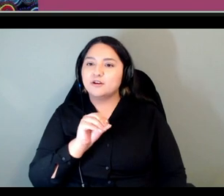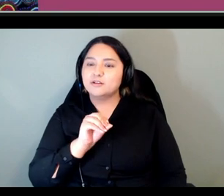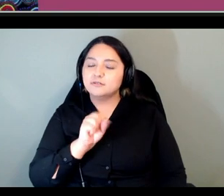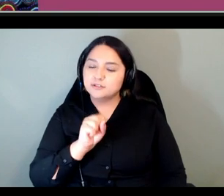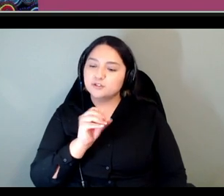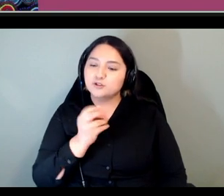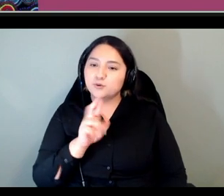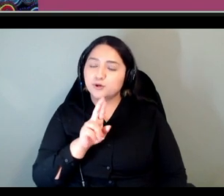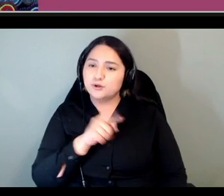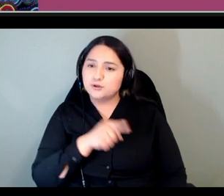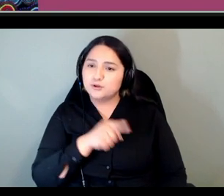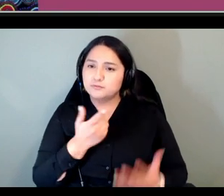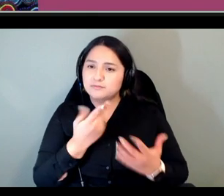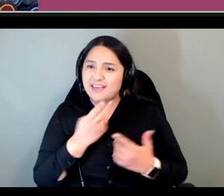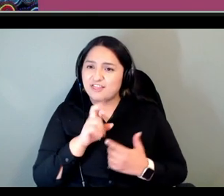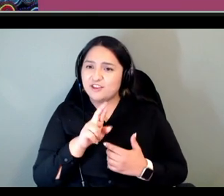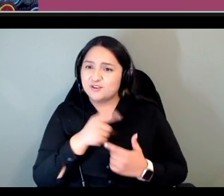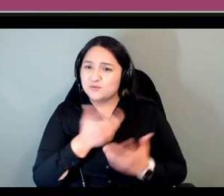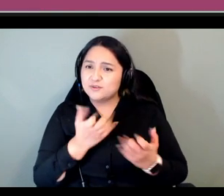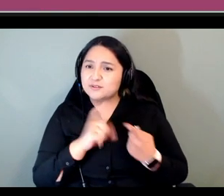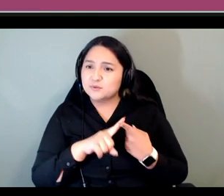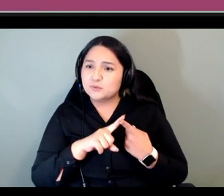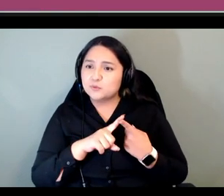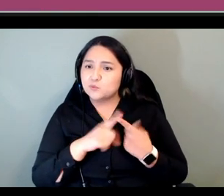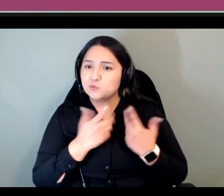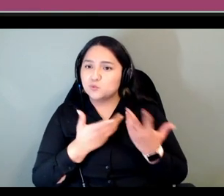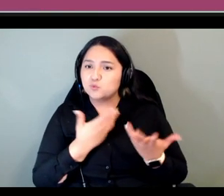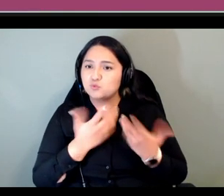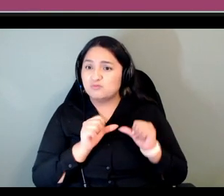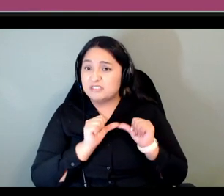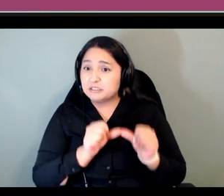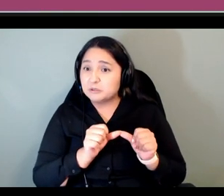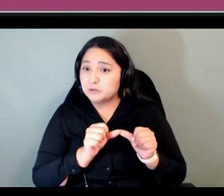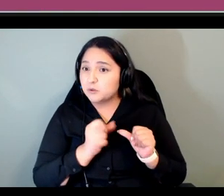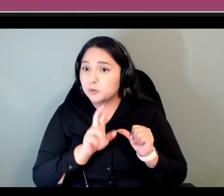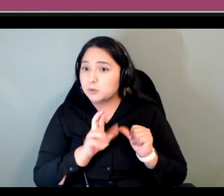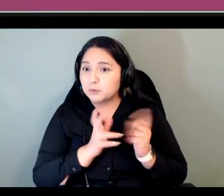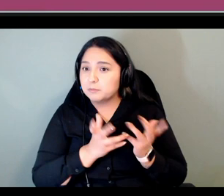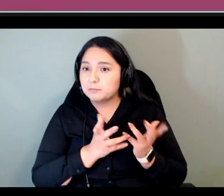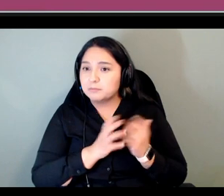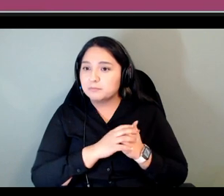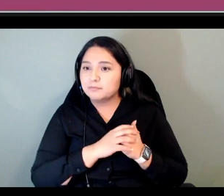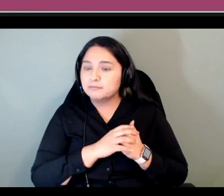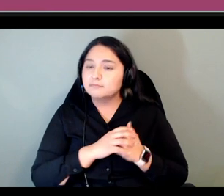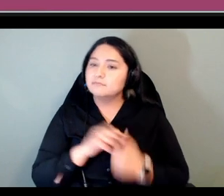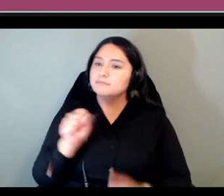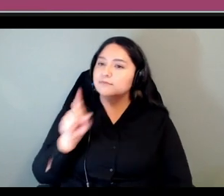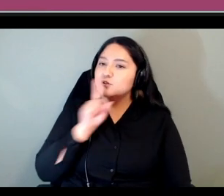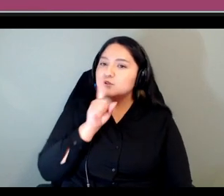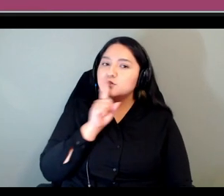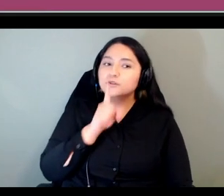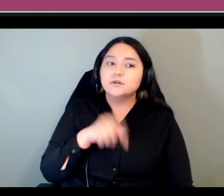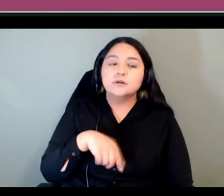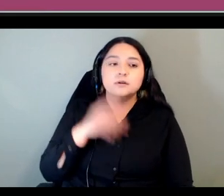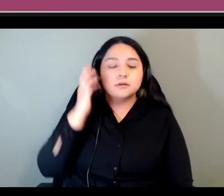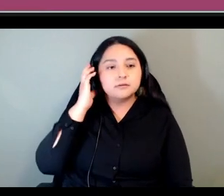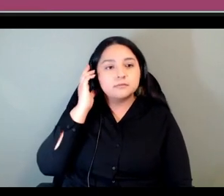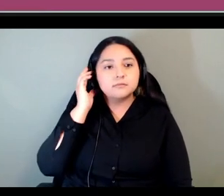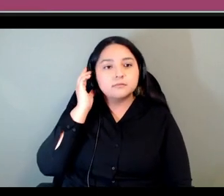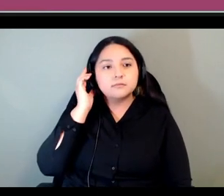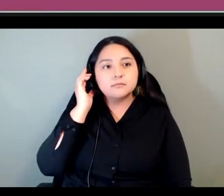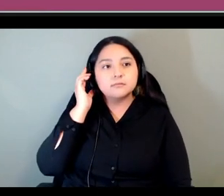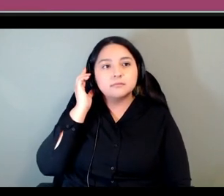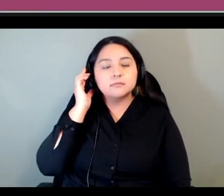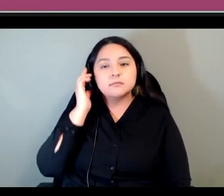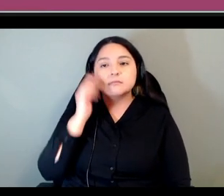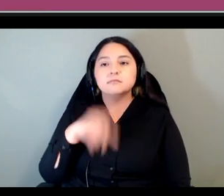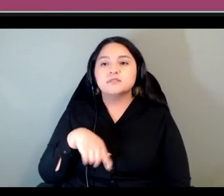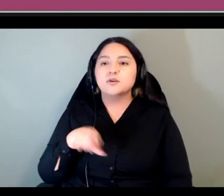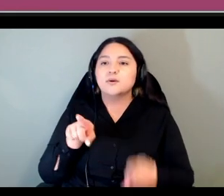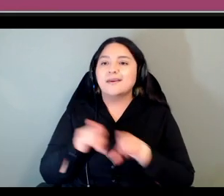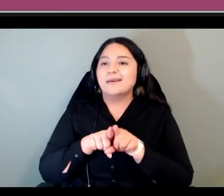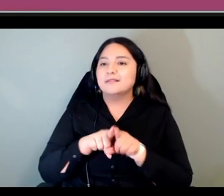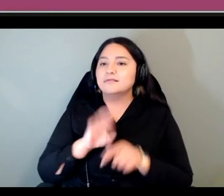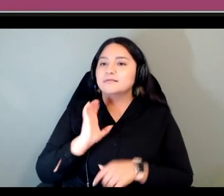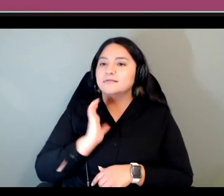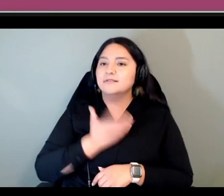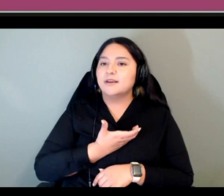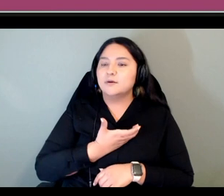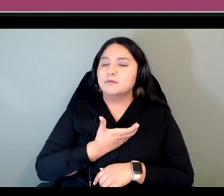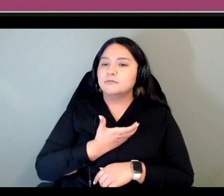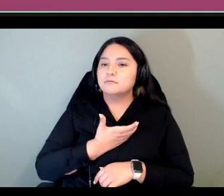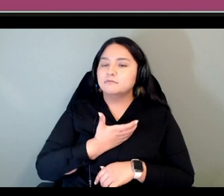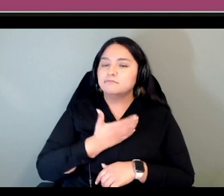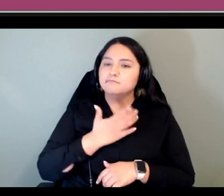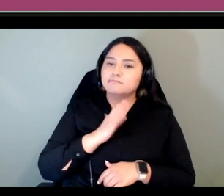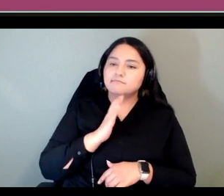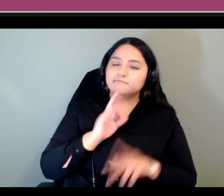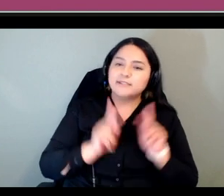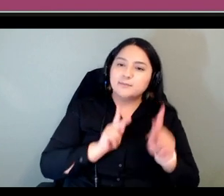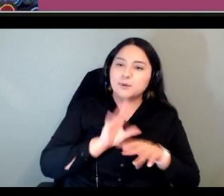you wanna um continue here or sure um as is the custom um amongst my people and as i've